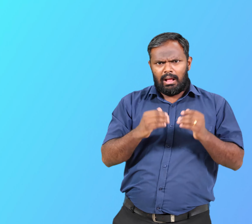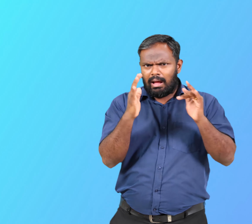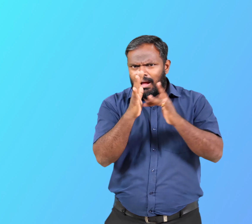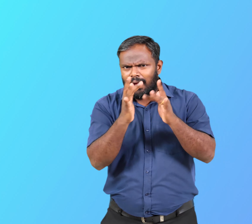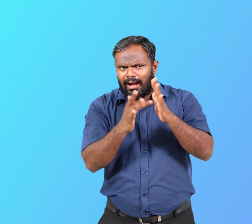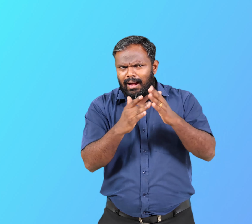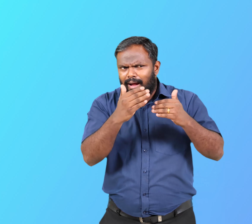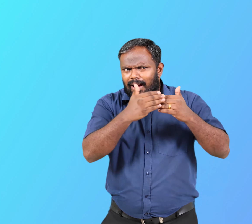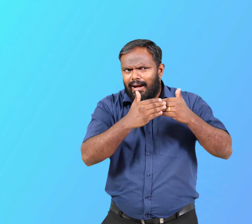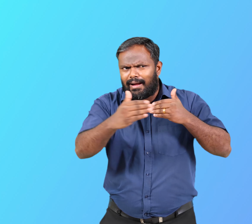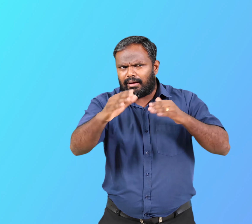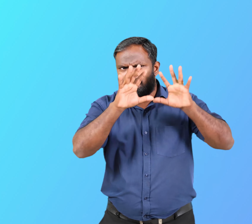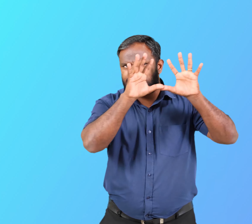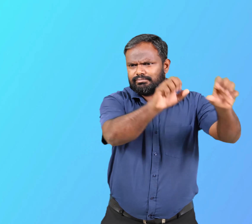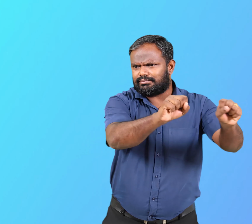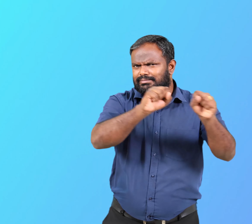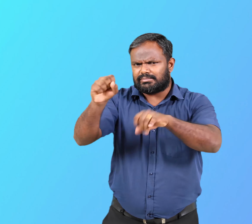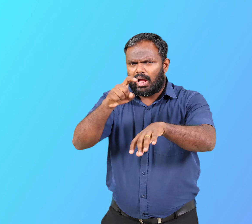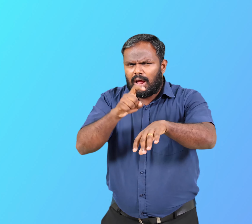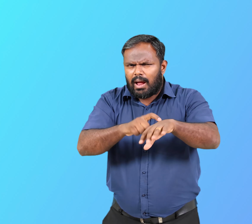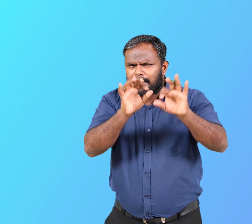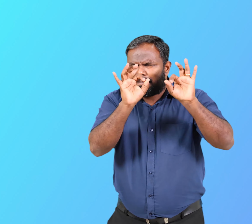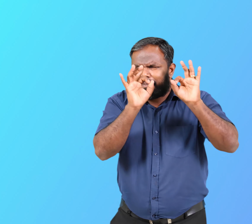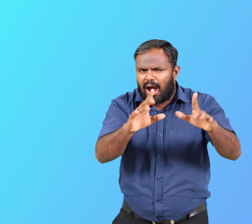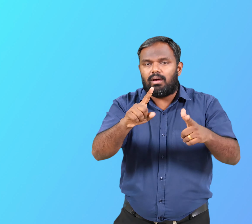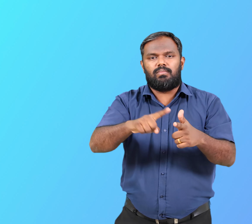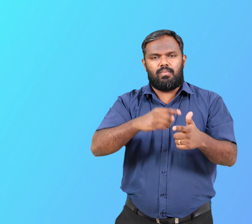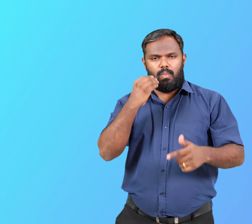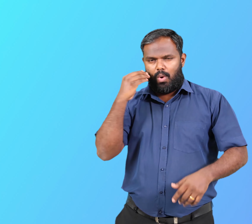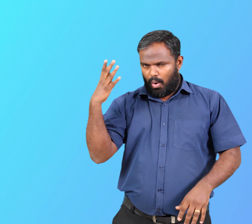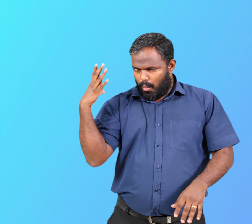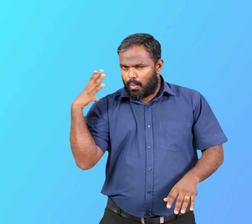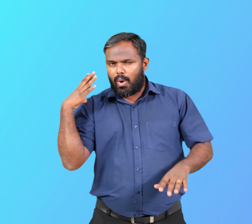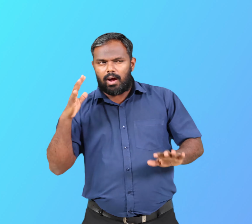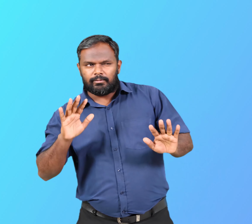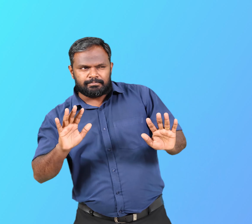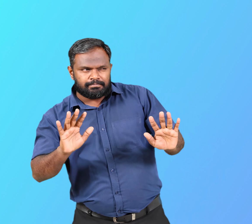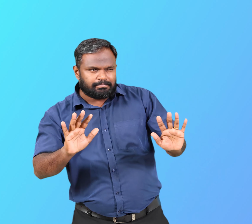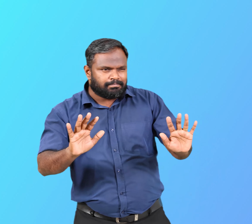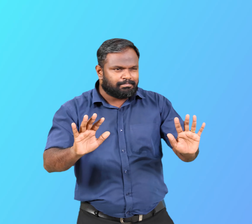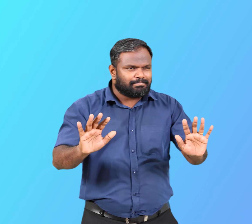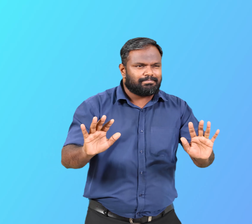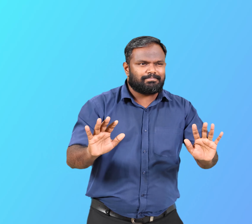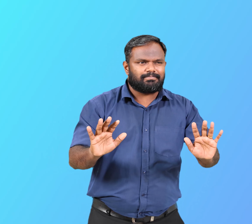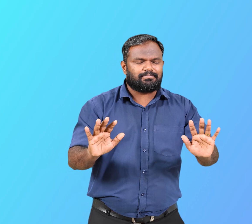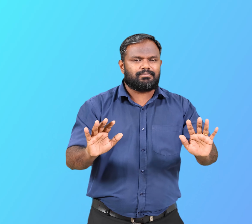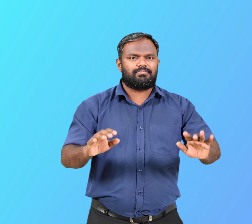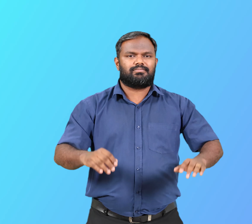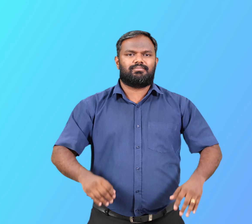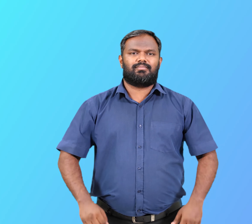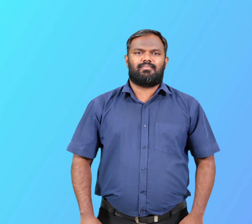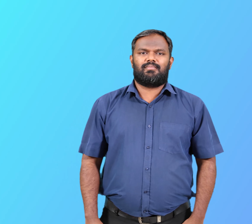From that day on, Judas waited for the best time to betray Jesus.